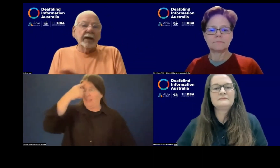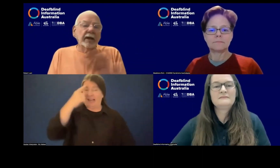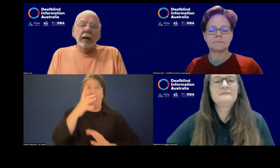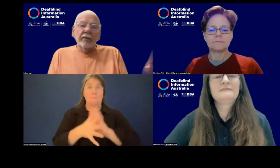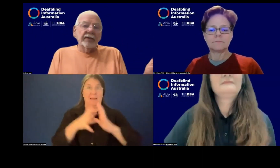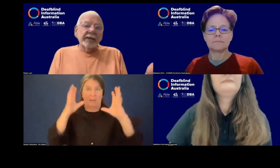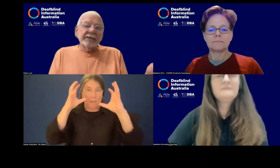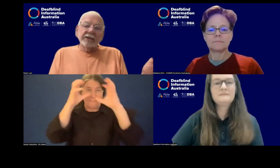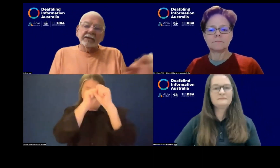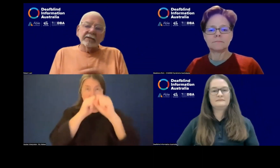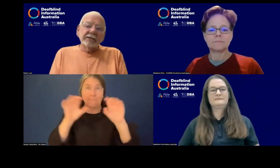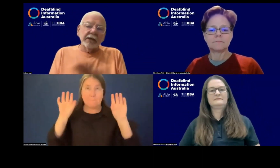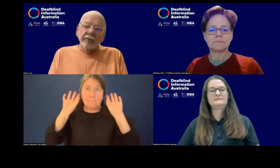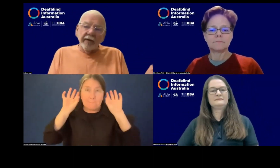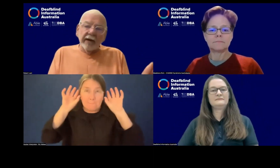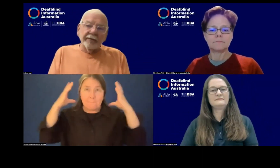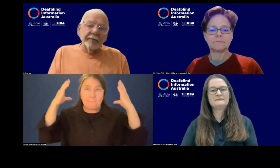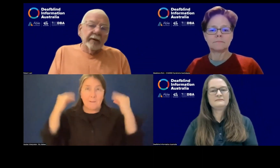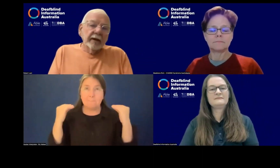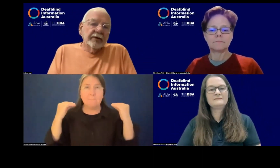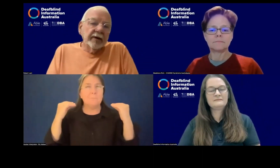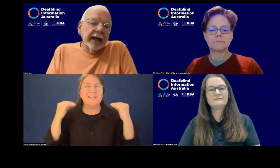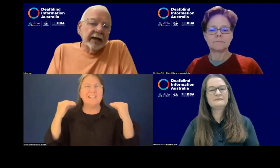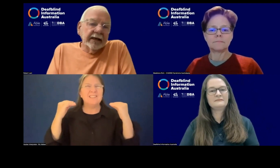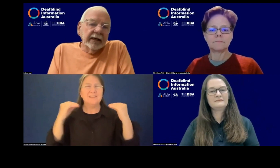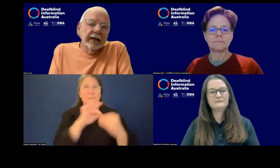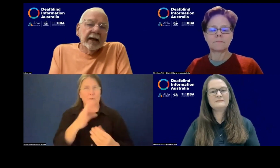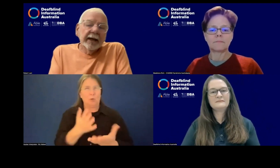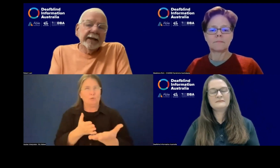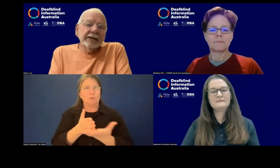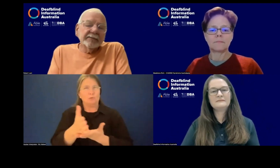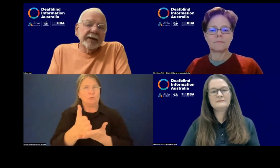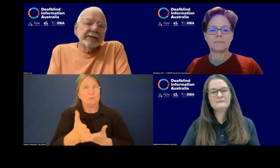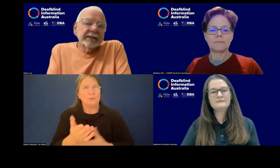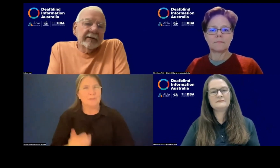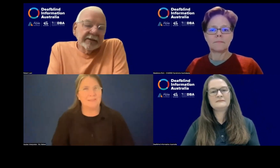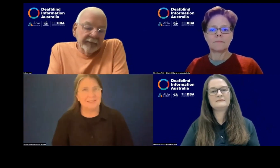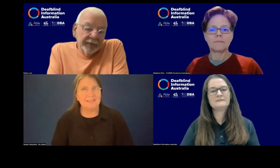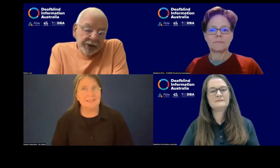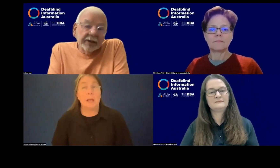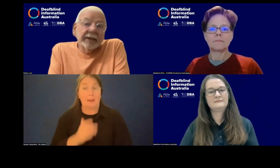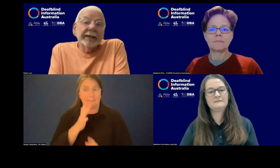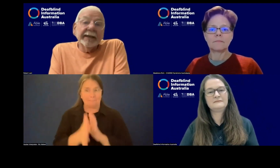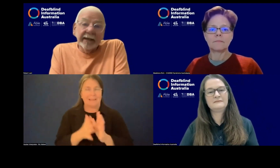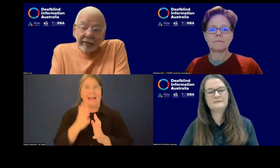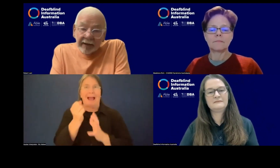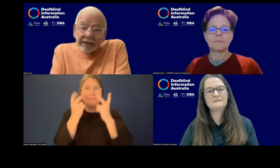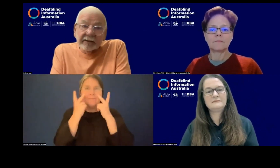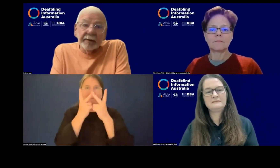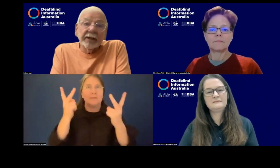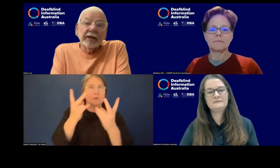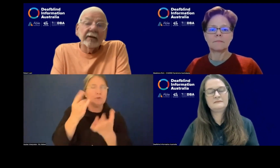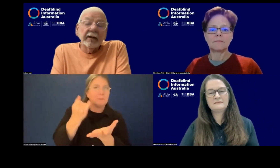And we know that that's just so far from the reality, it just means that there is a vision and a hearing disability.